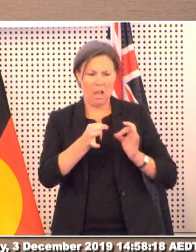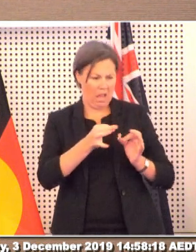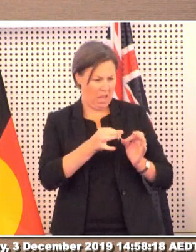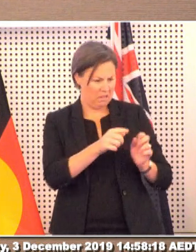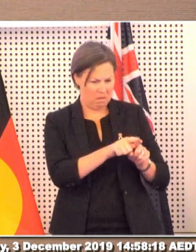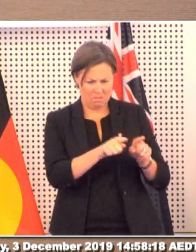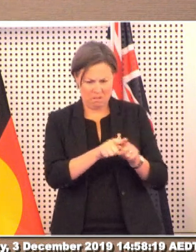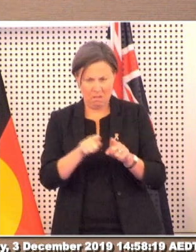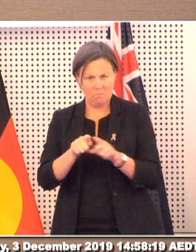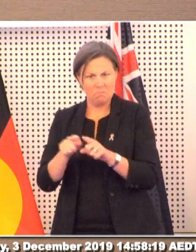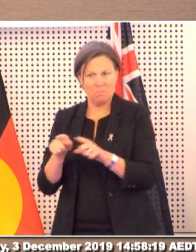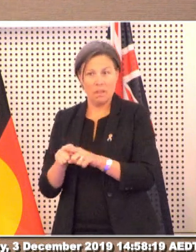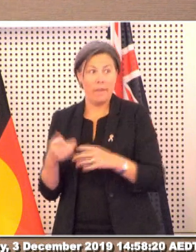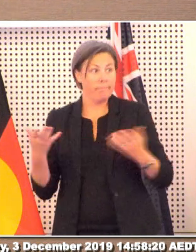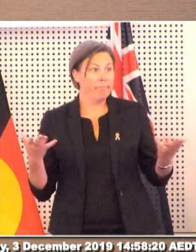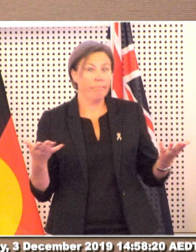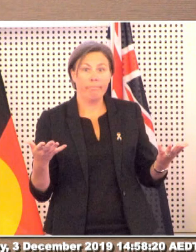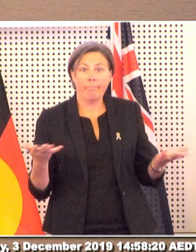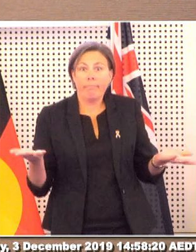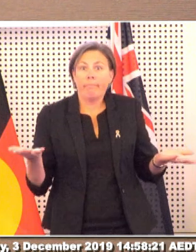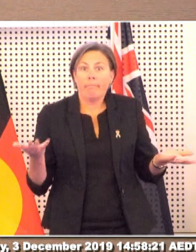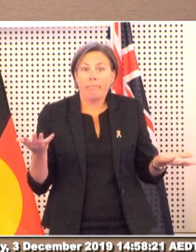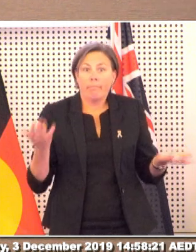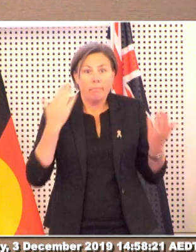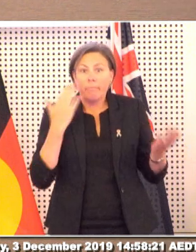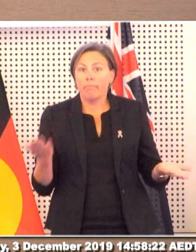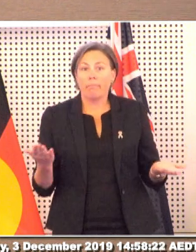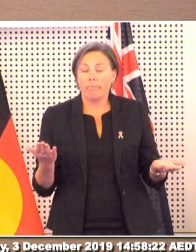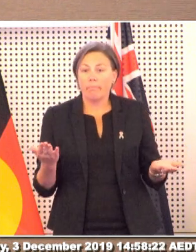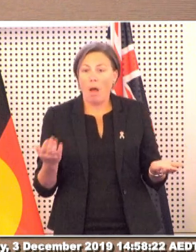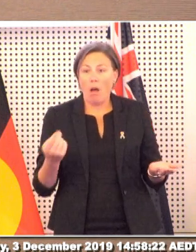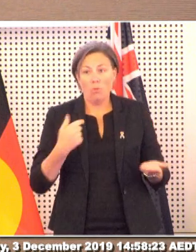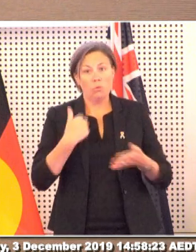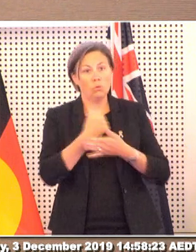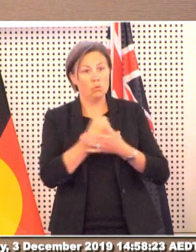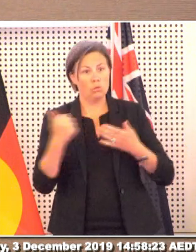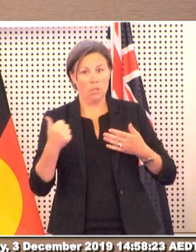But I think – I think in part that was – I often say what’s – what is an issue for